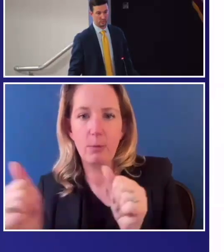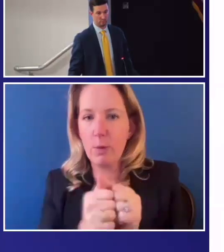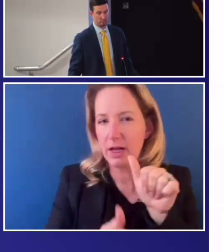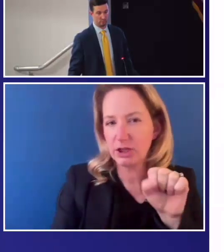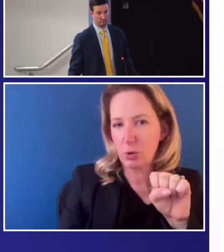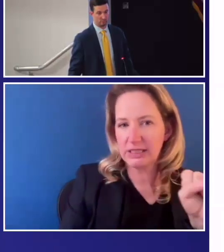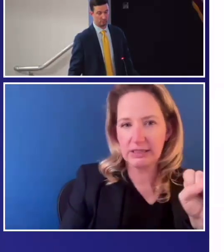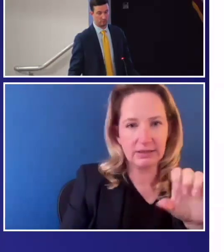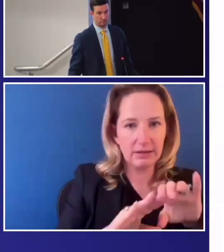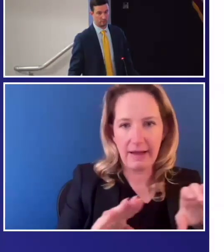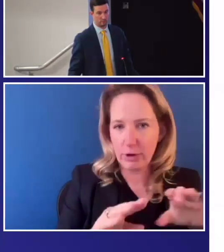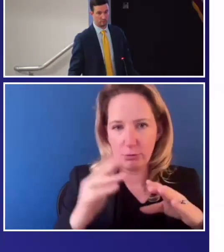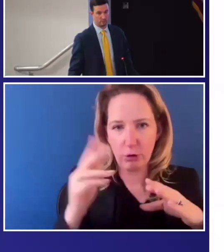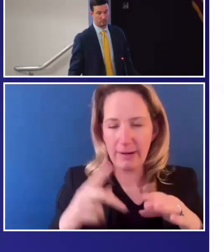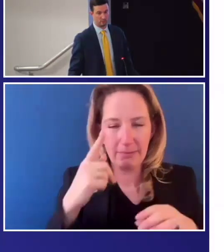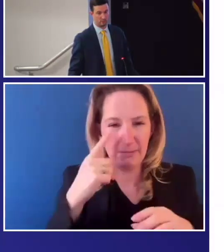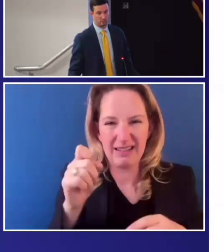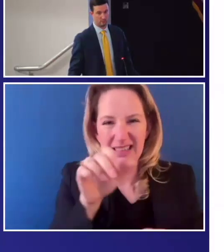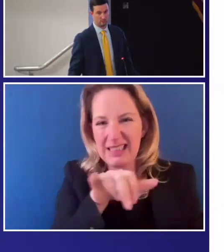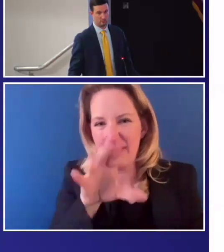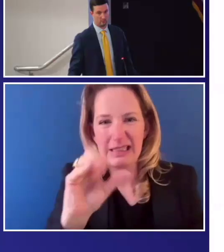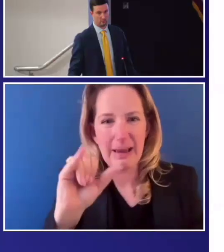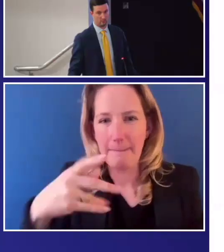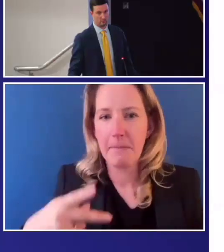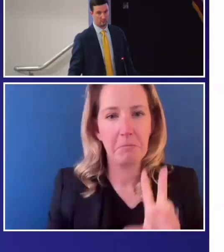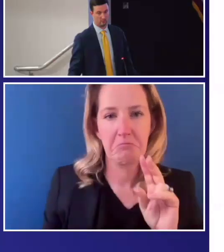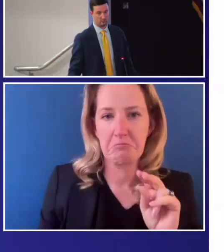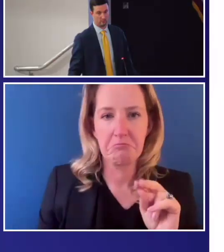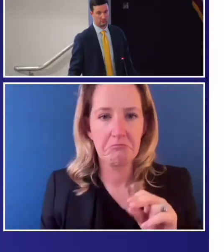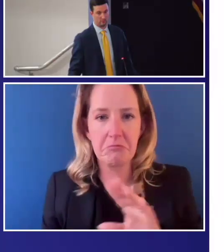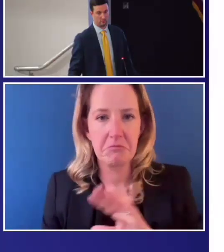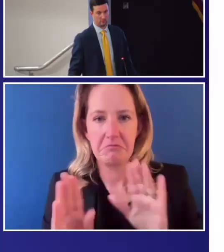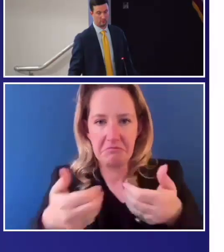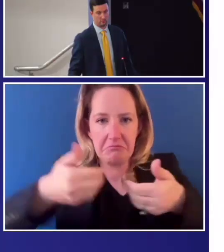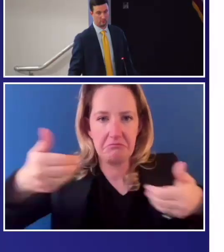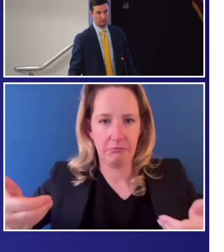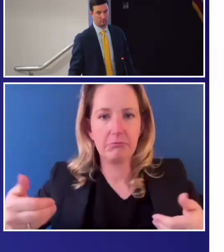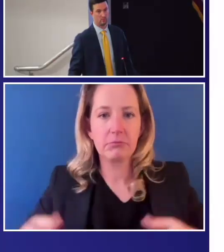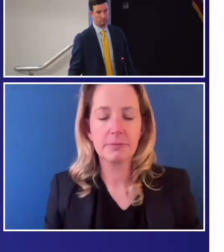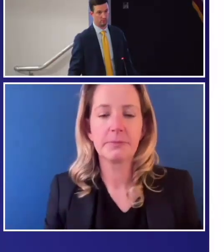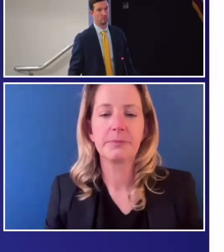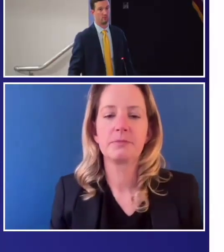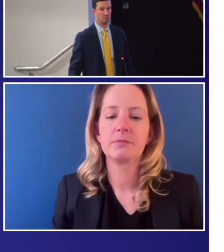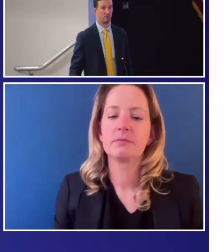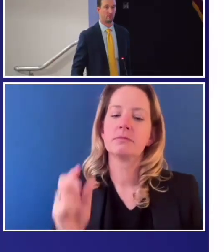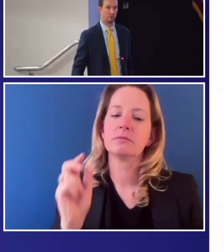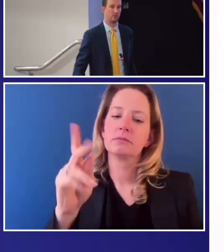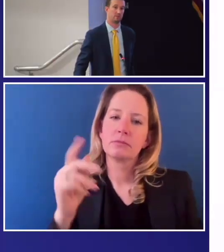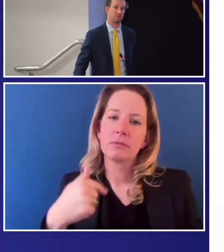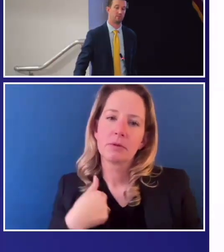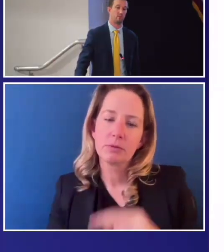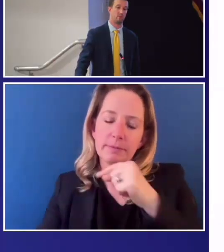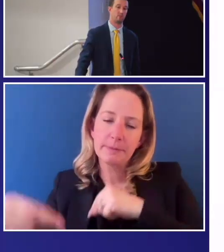I want to go back to the interval question between award year of completers and the earnings year, or the year for which